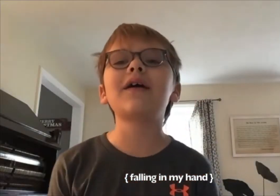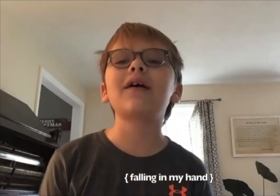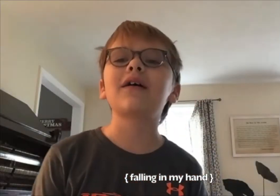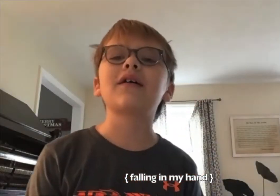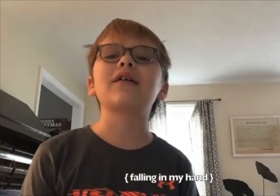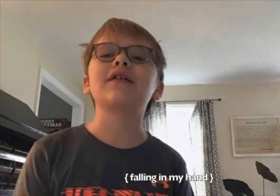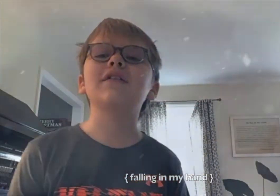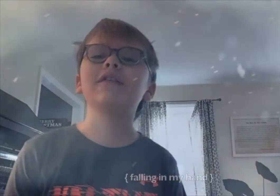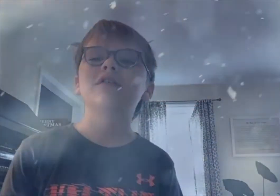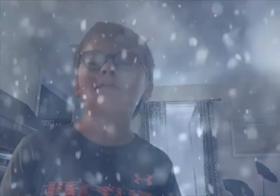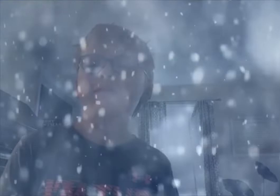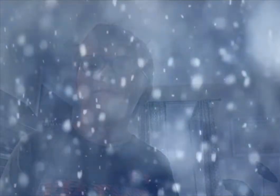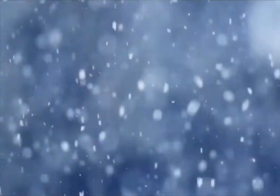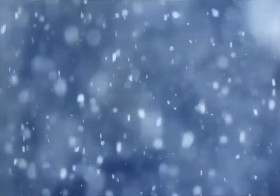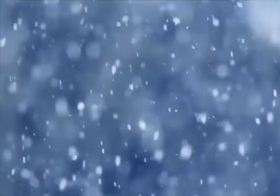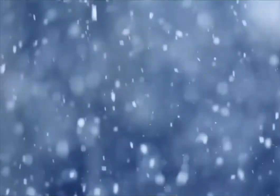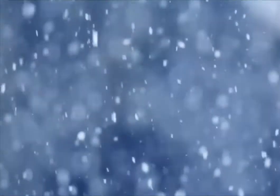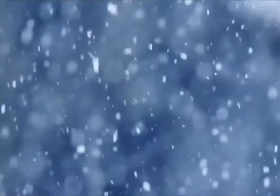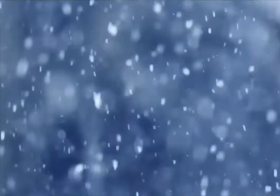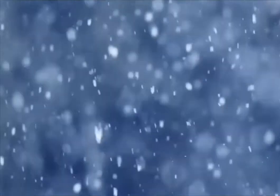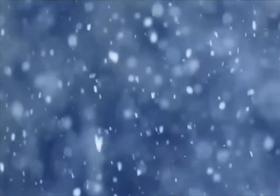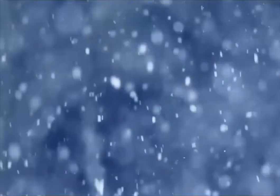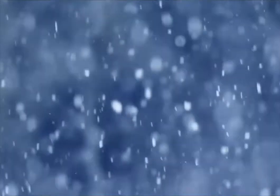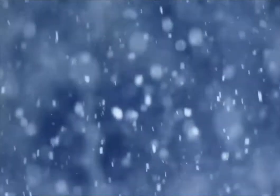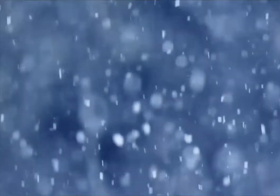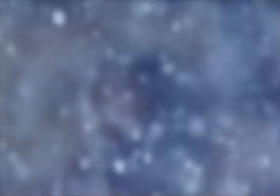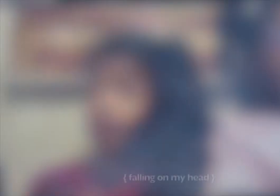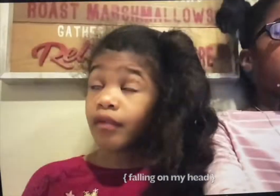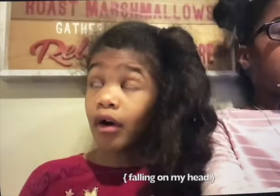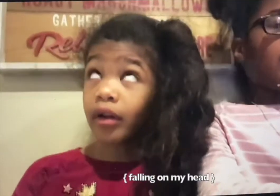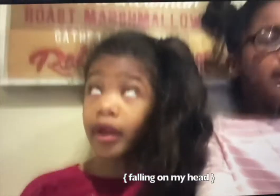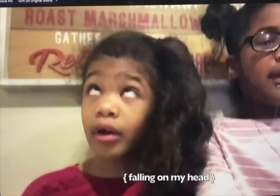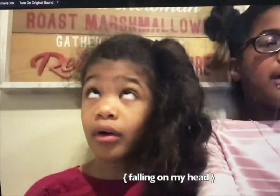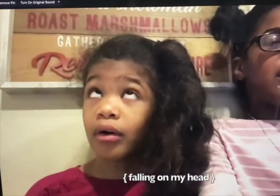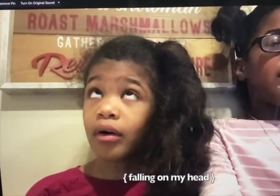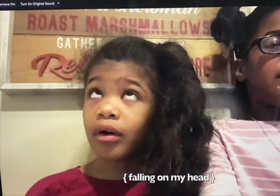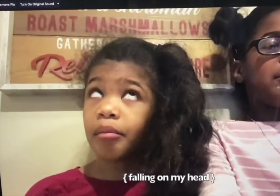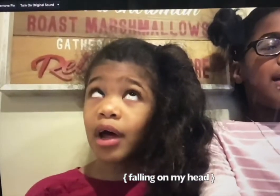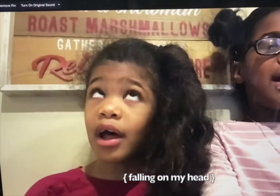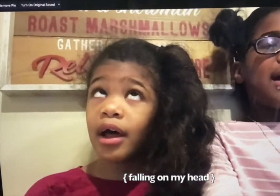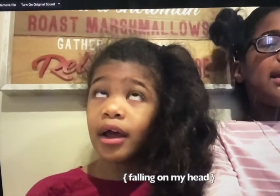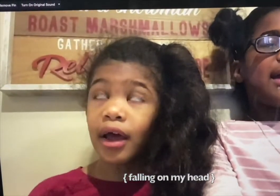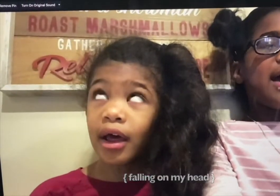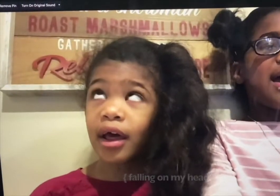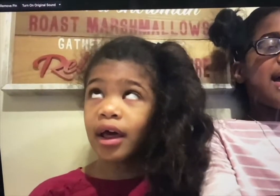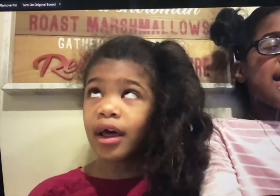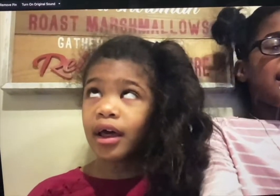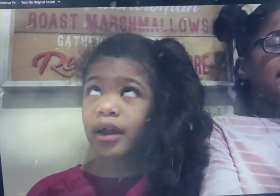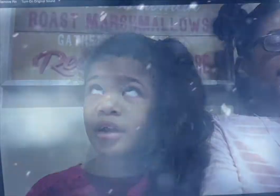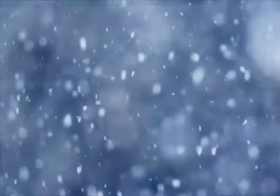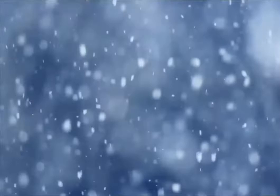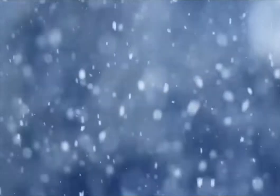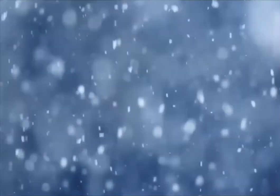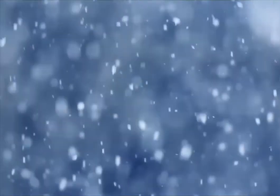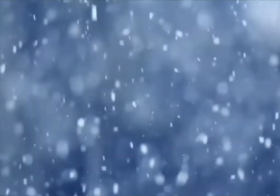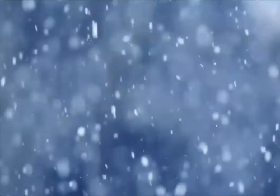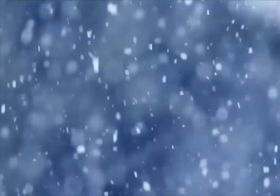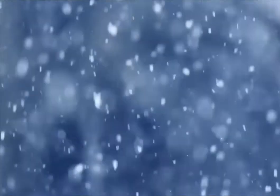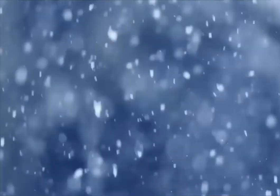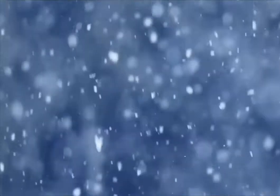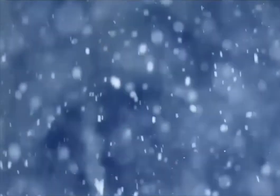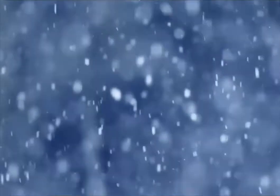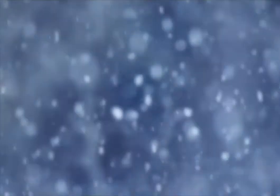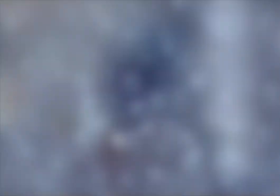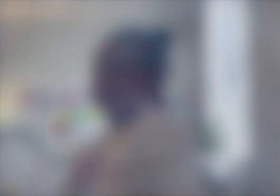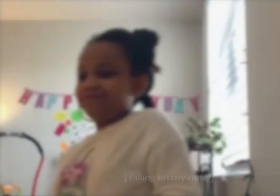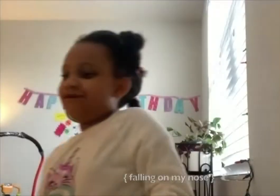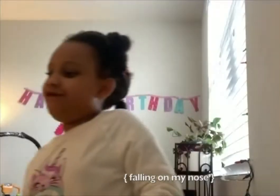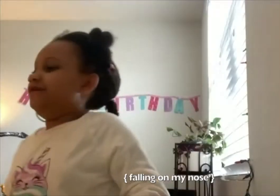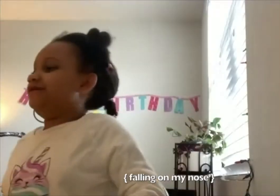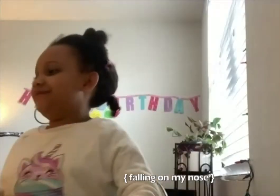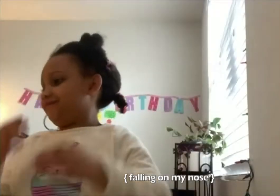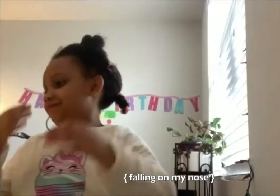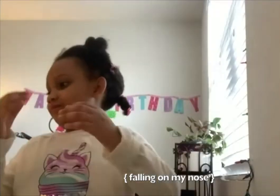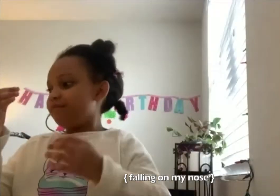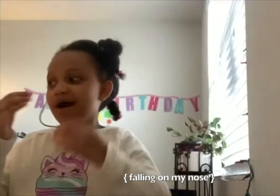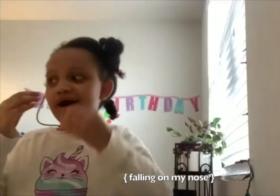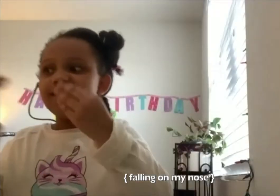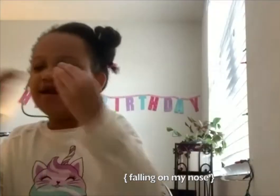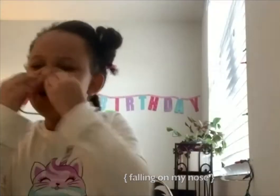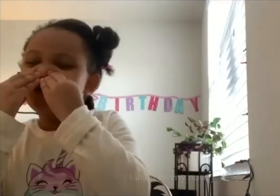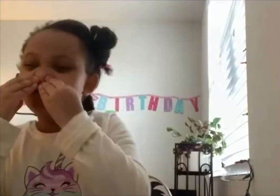is